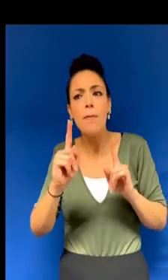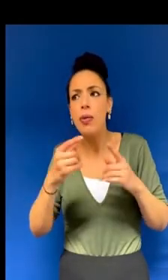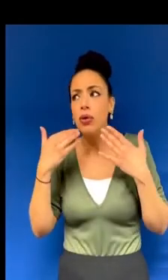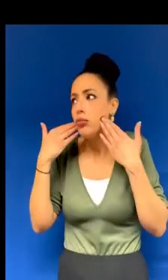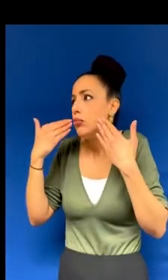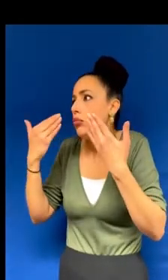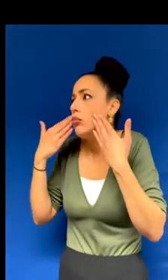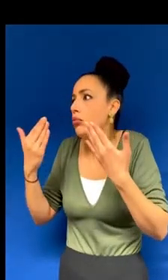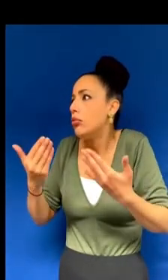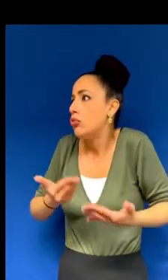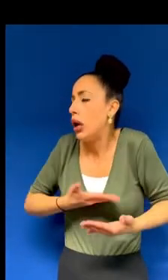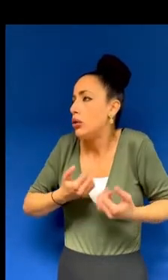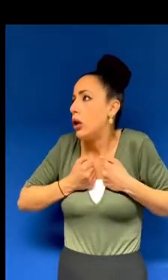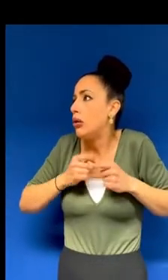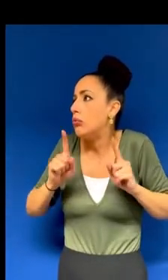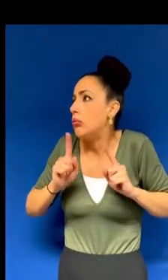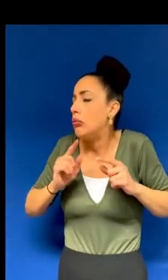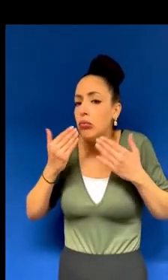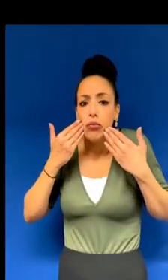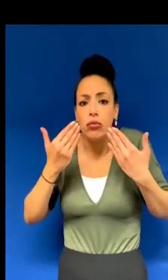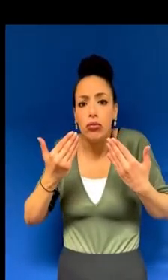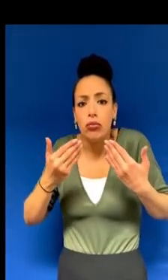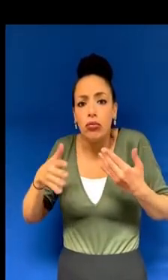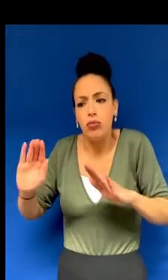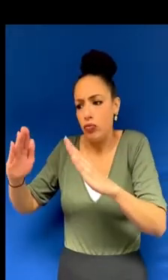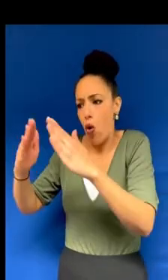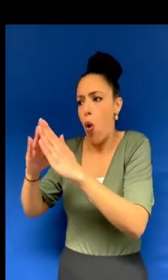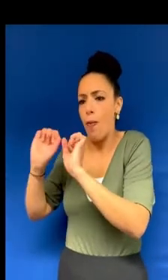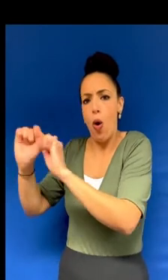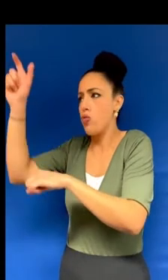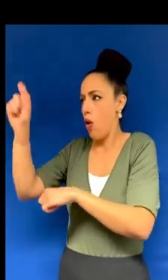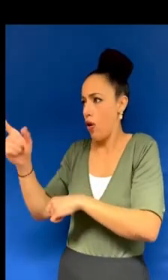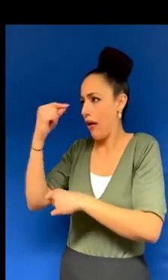during this time, which has been very distressing and traumatizing for those people. And we have a